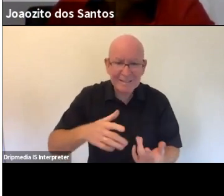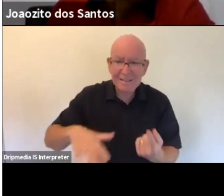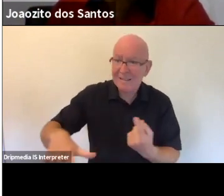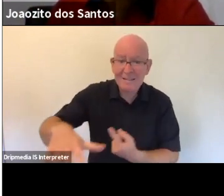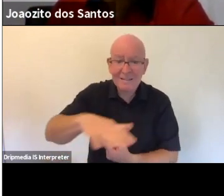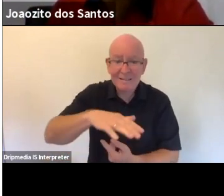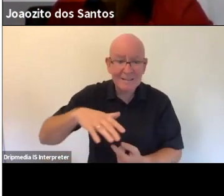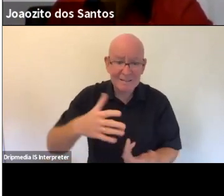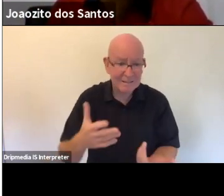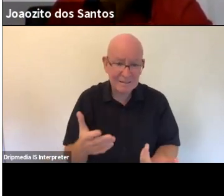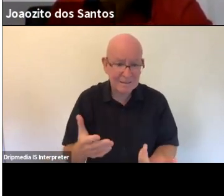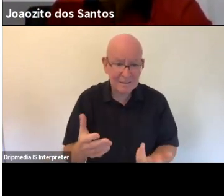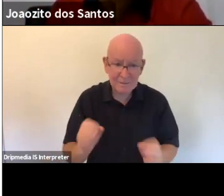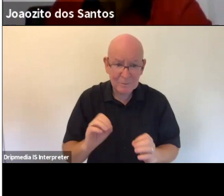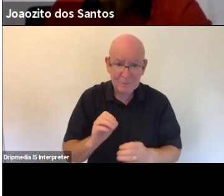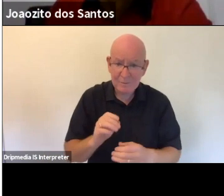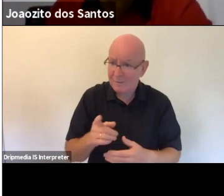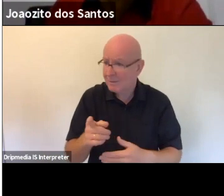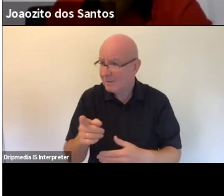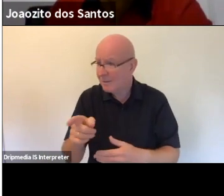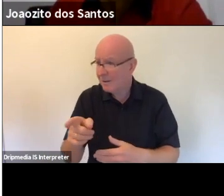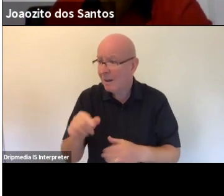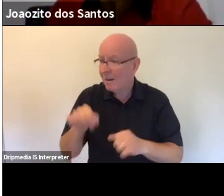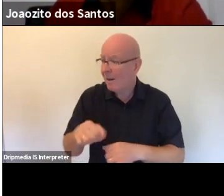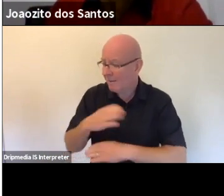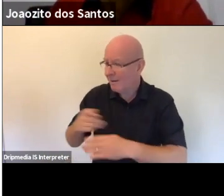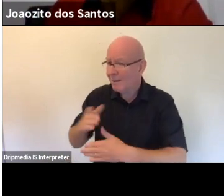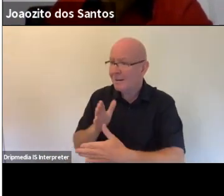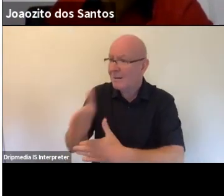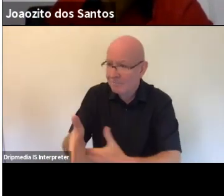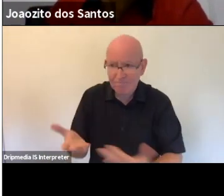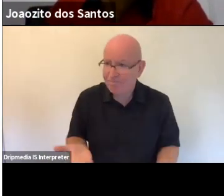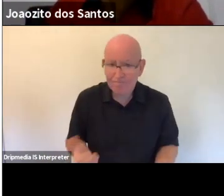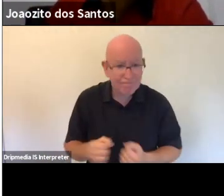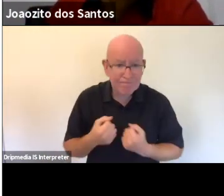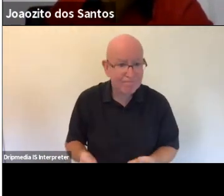And even those with blind are very difficult. People who are blind, it’s very difficult for them to access